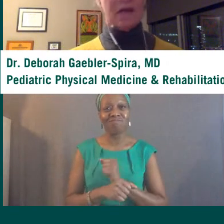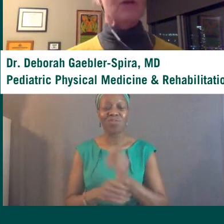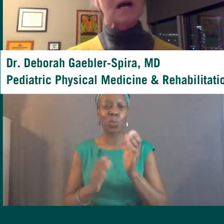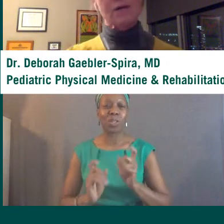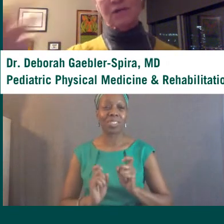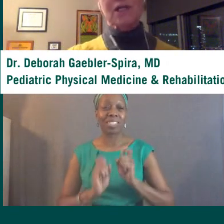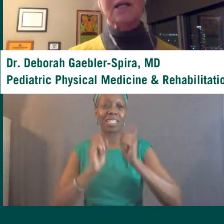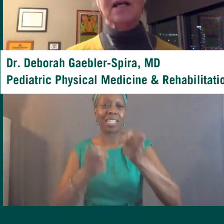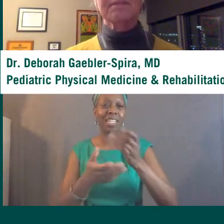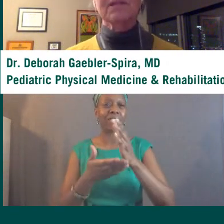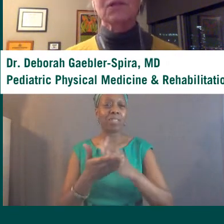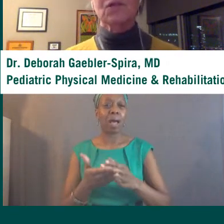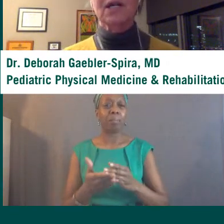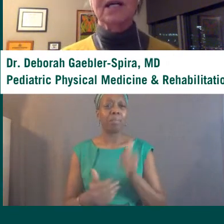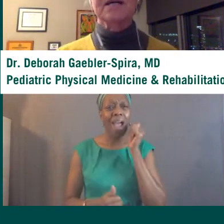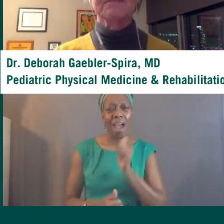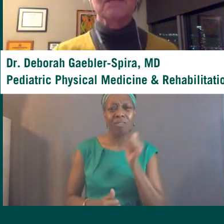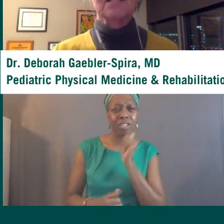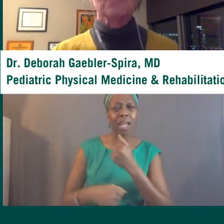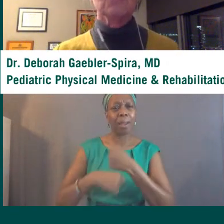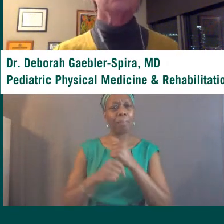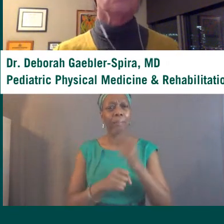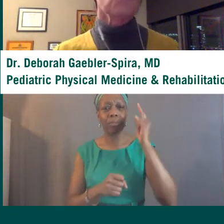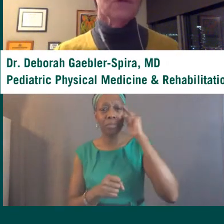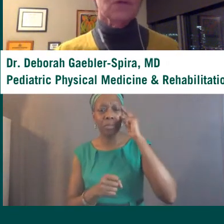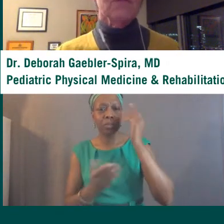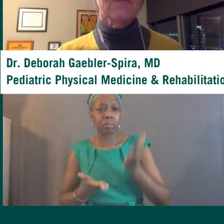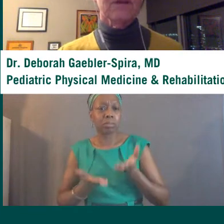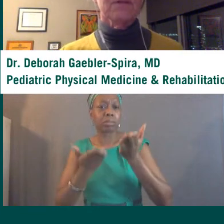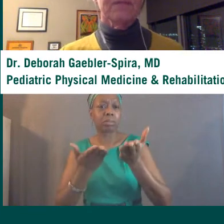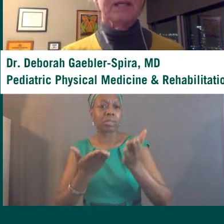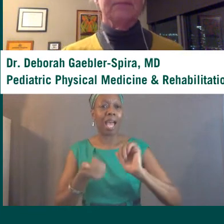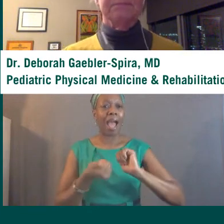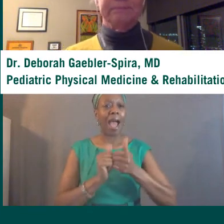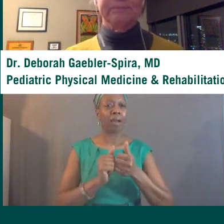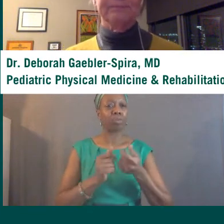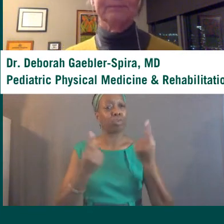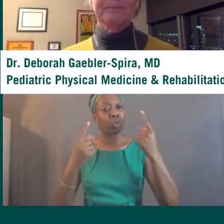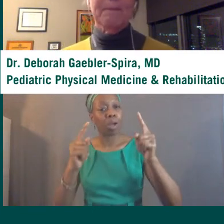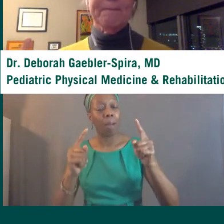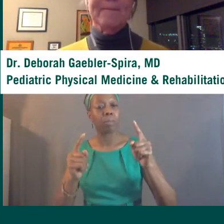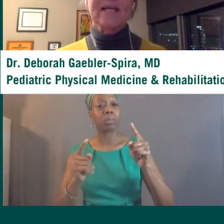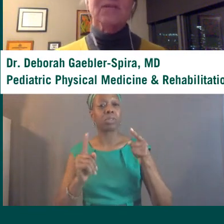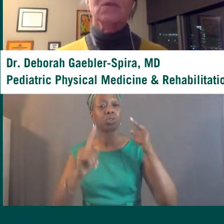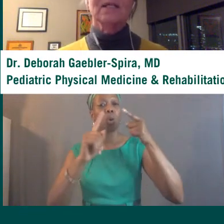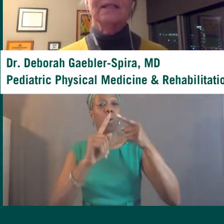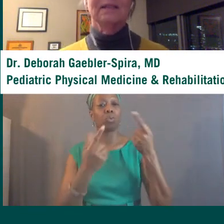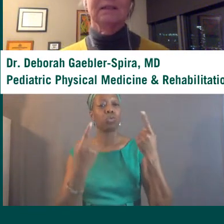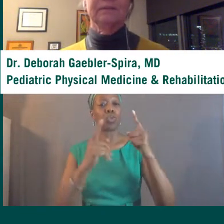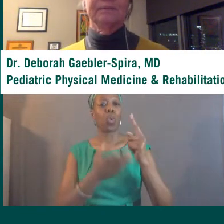about how to accomplish the goals of therapy. Next.